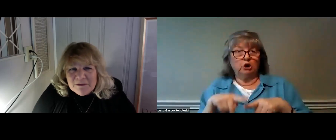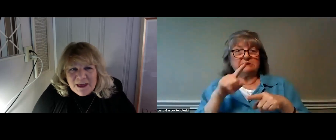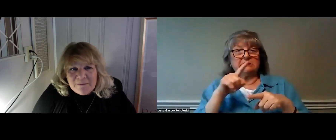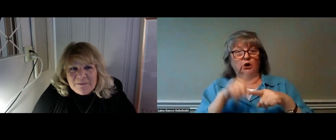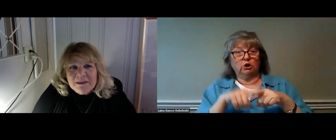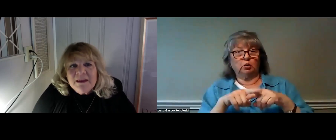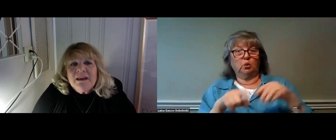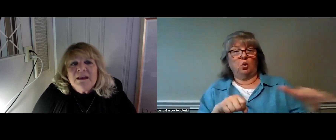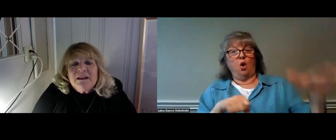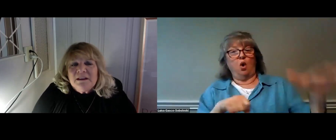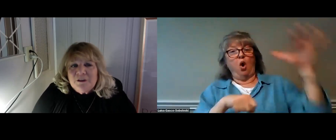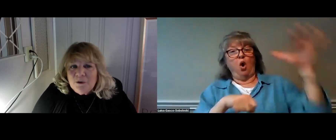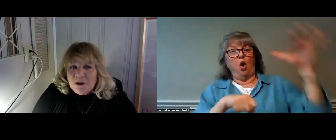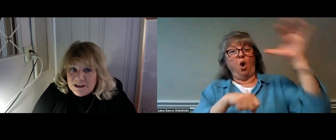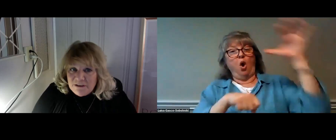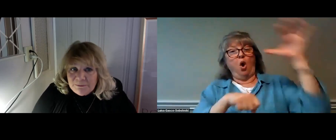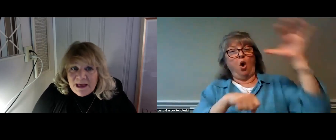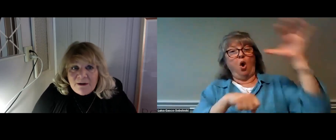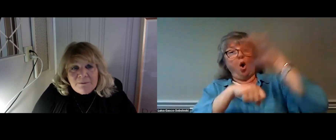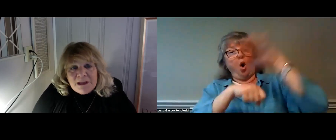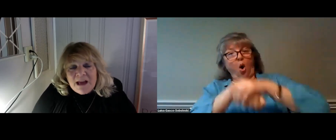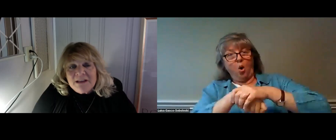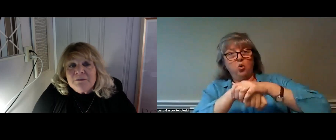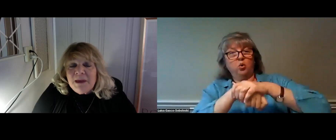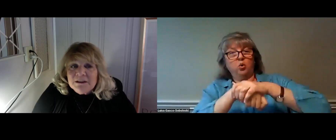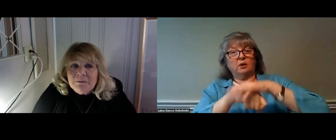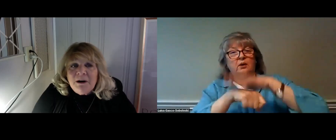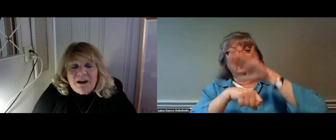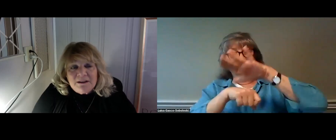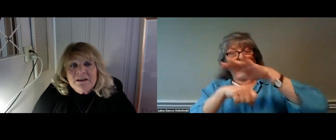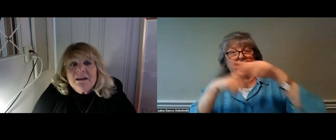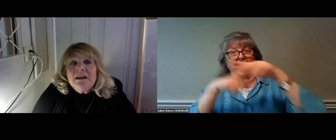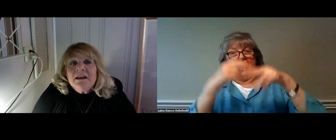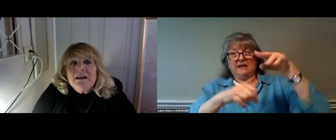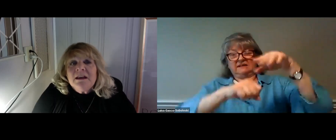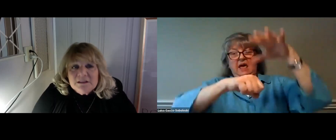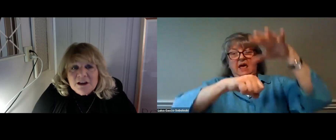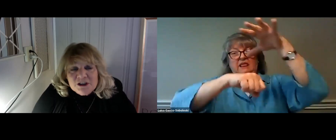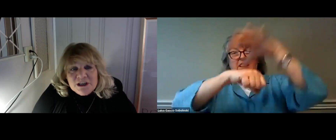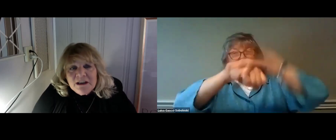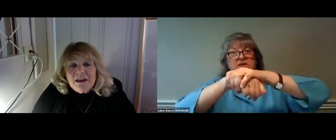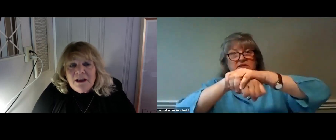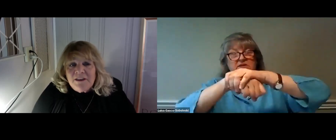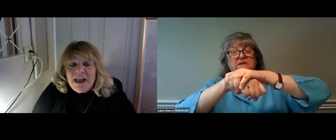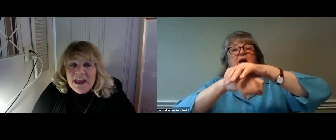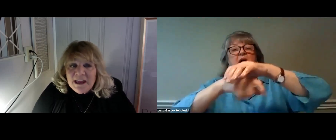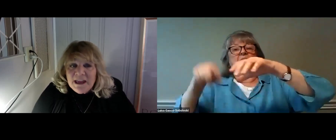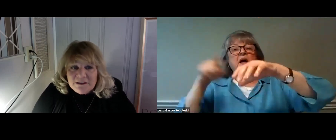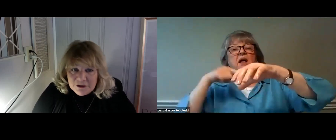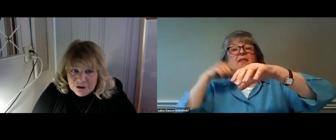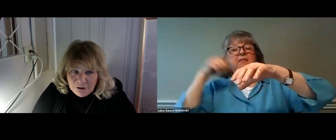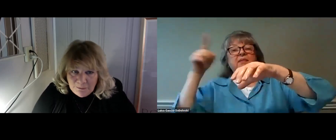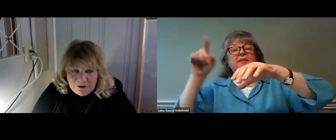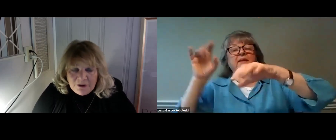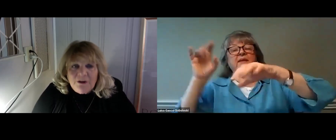them who are deaf-blind depend upon touching the hands of an interpreter or